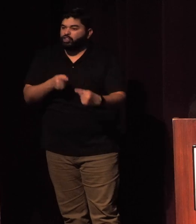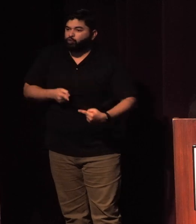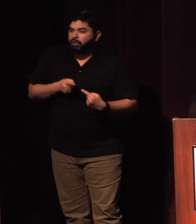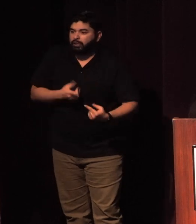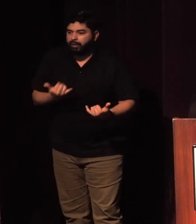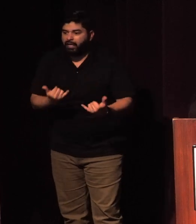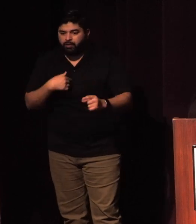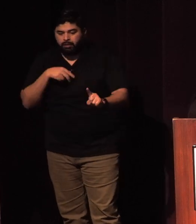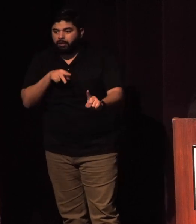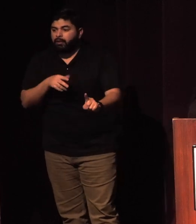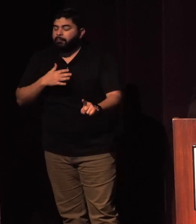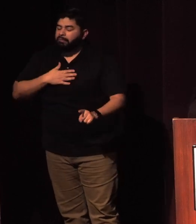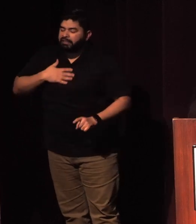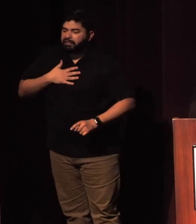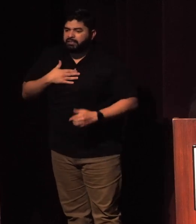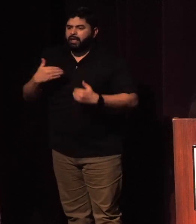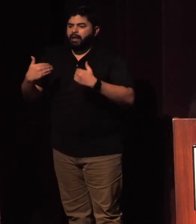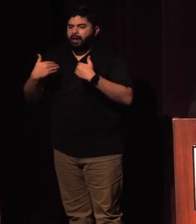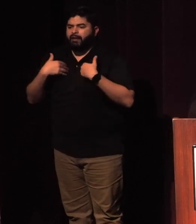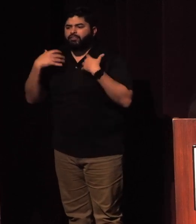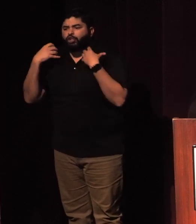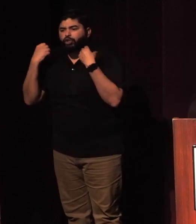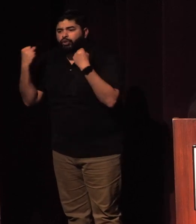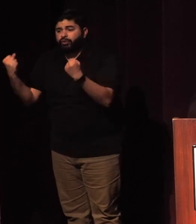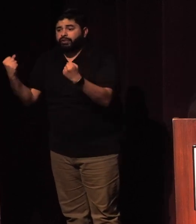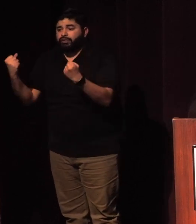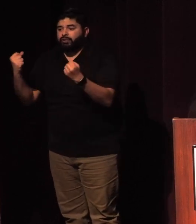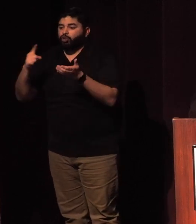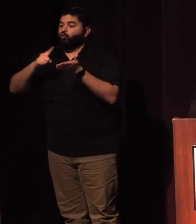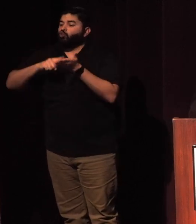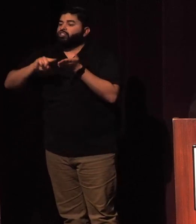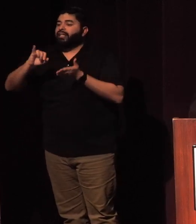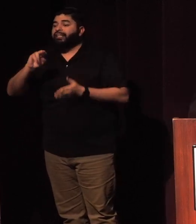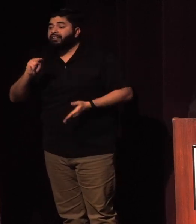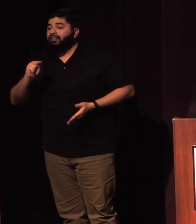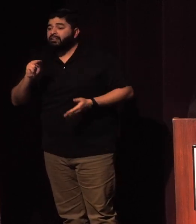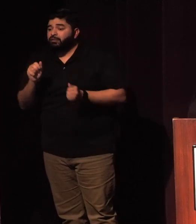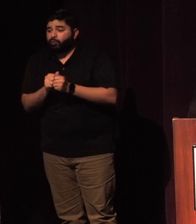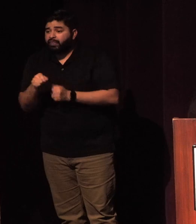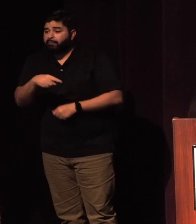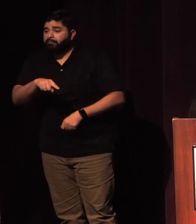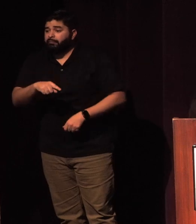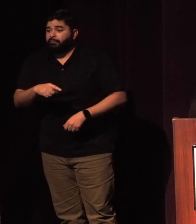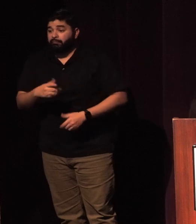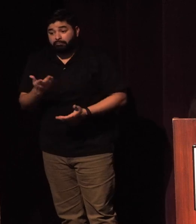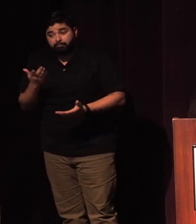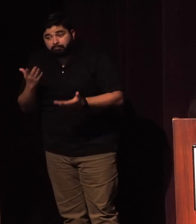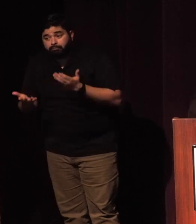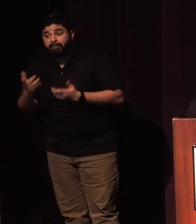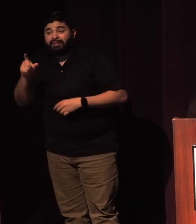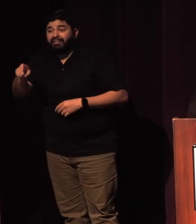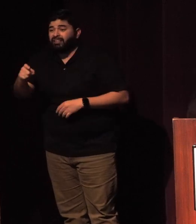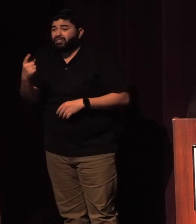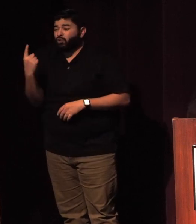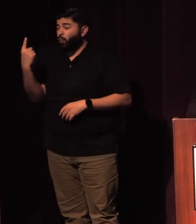You are the ones that can directly see when they are struggling. Have the courage to check in with them.